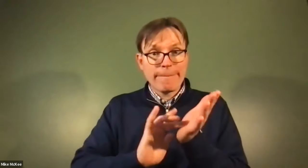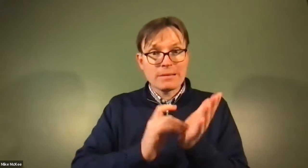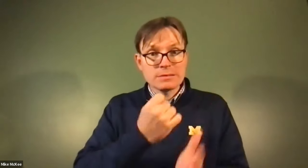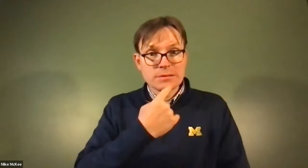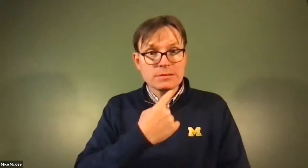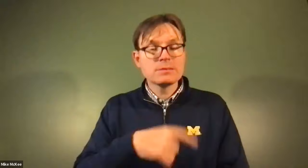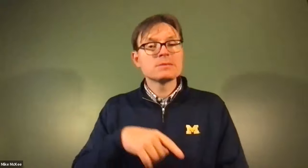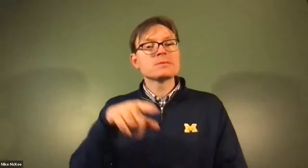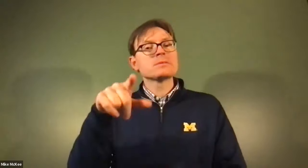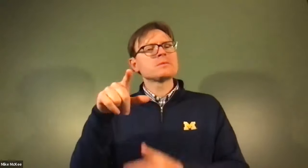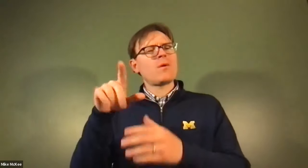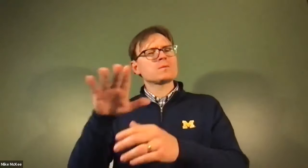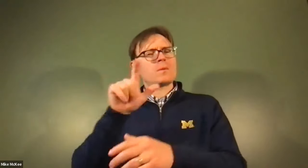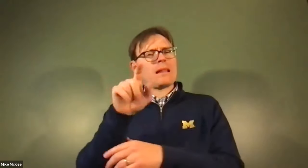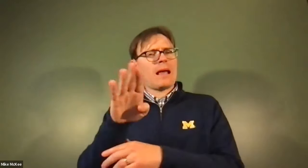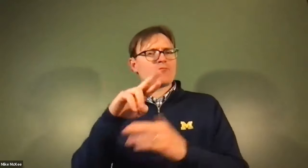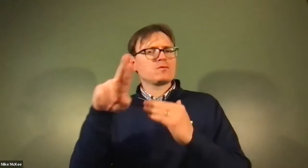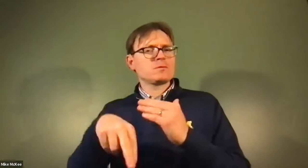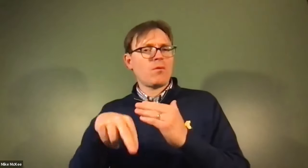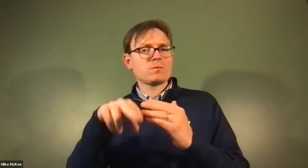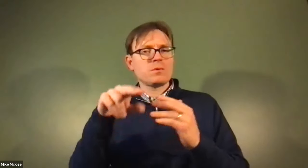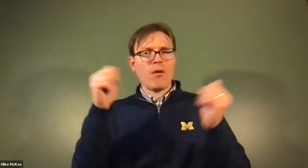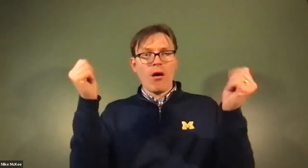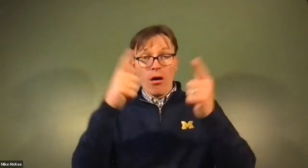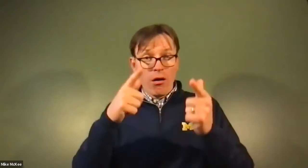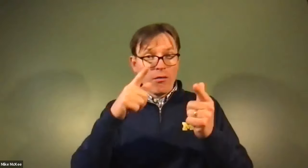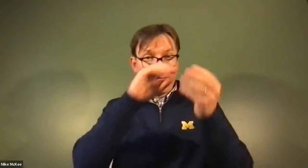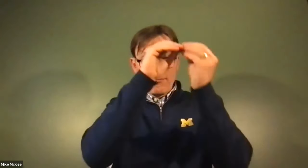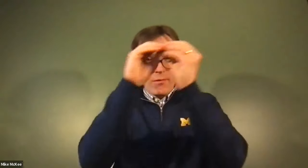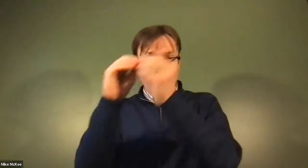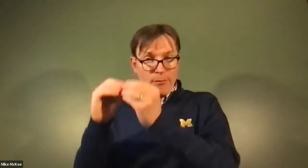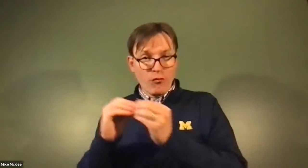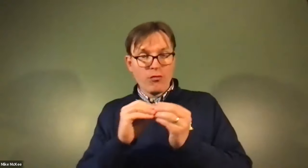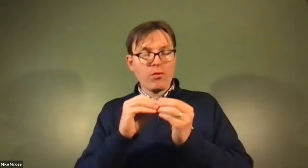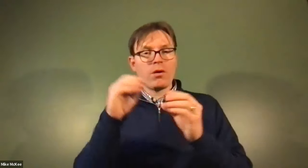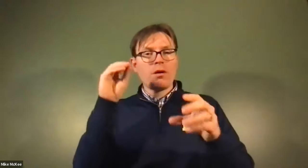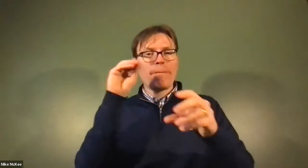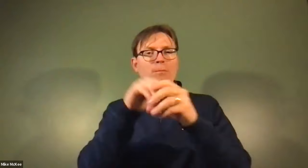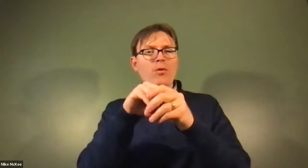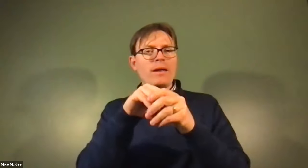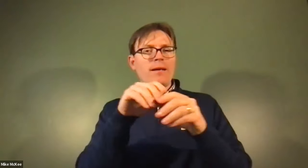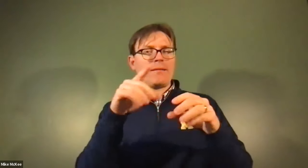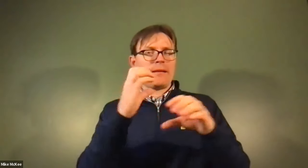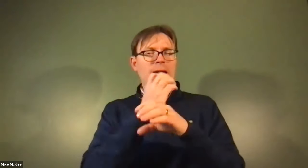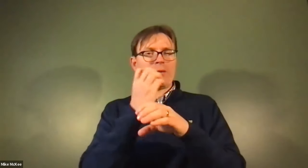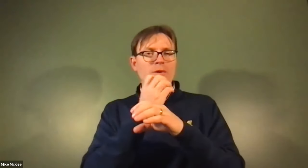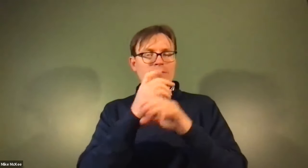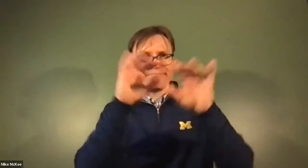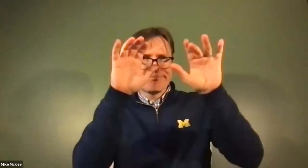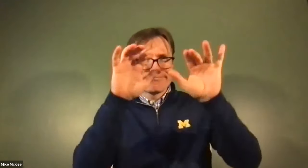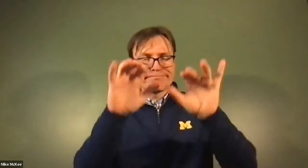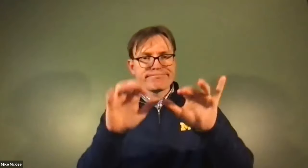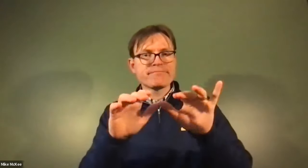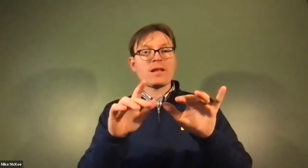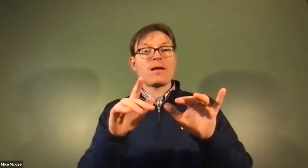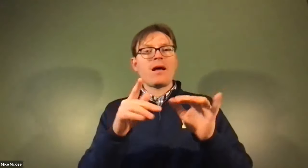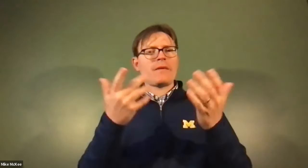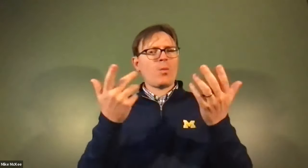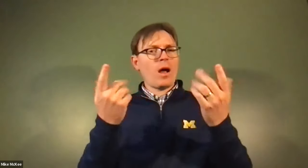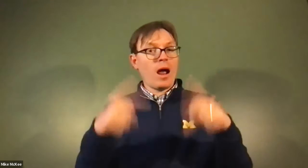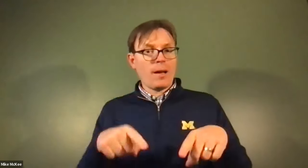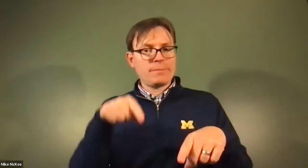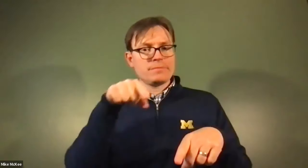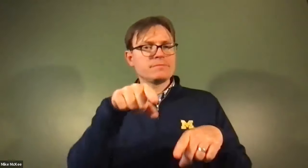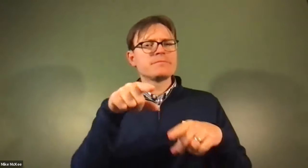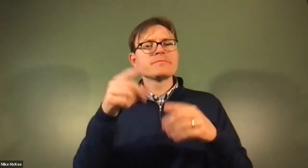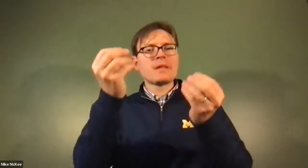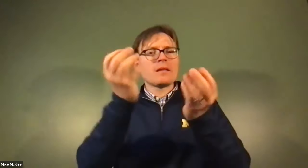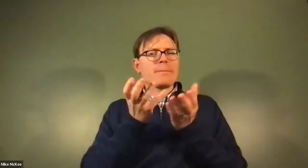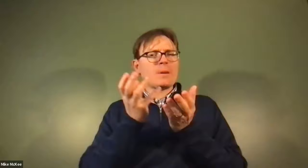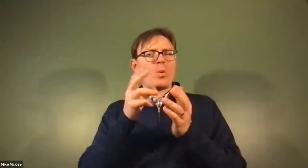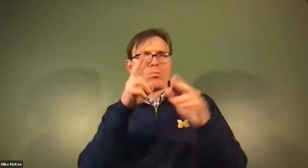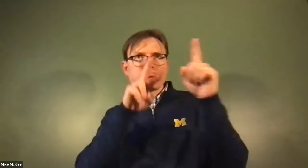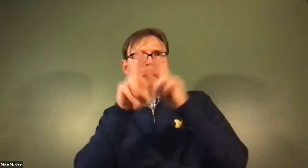James Cech: diet, whether or not you have diabetes if you're on other medications they'll take lab results and by calculating with all of those factors and numbers.